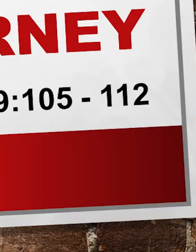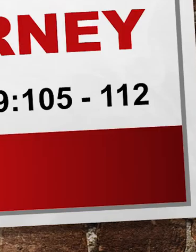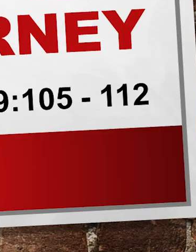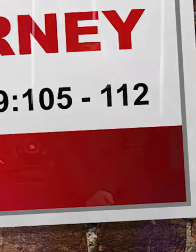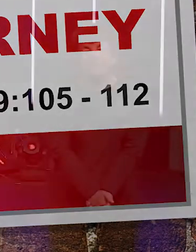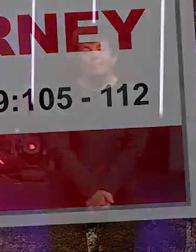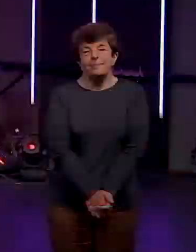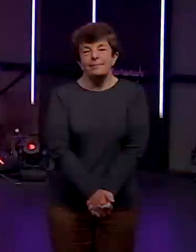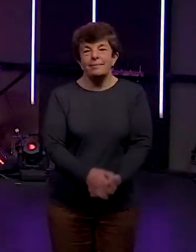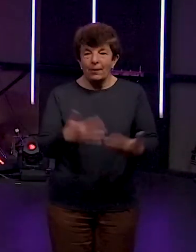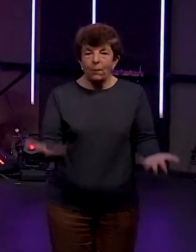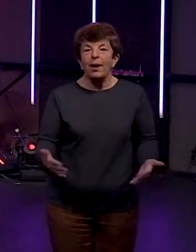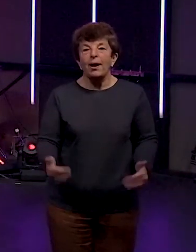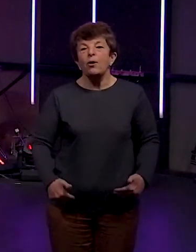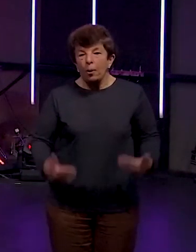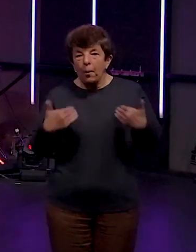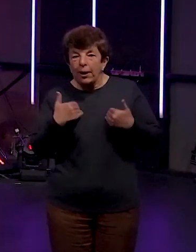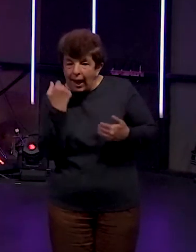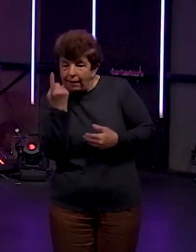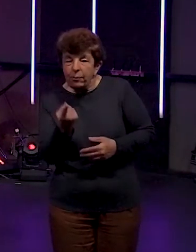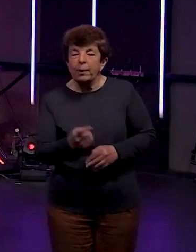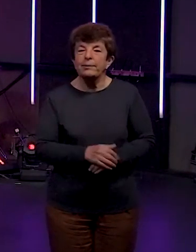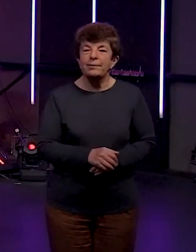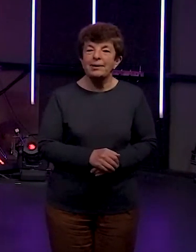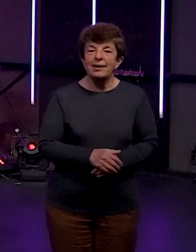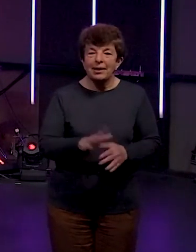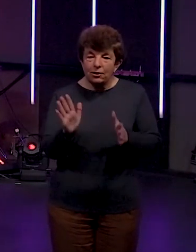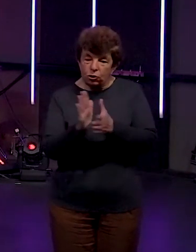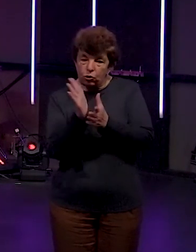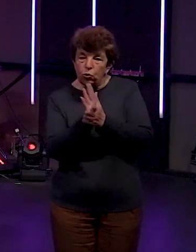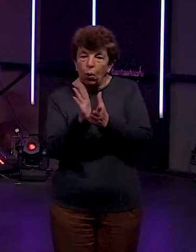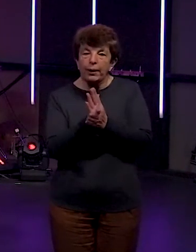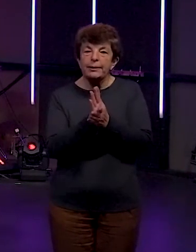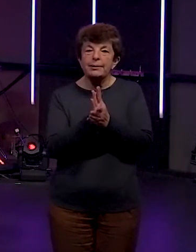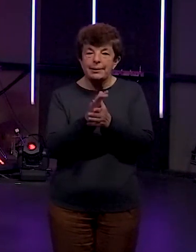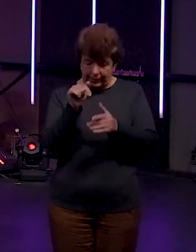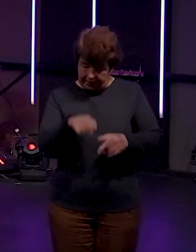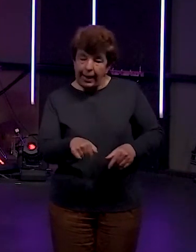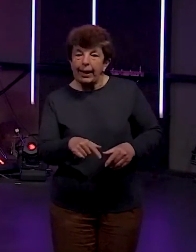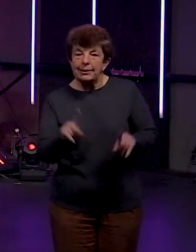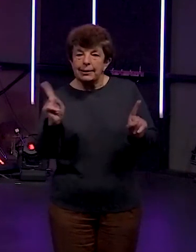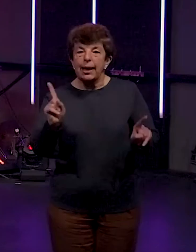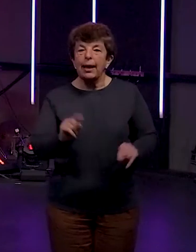Well good morning everyone it's a delight to be here today and to be able